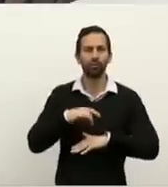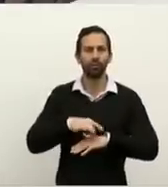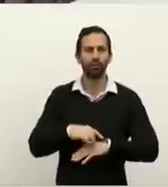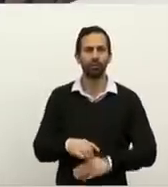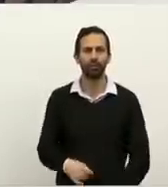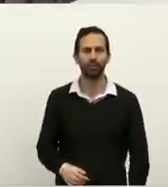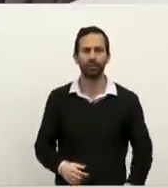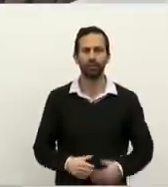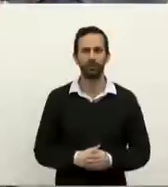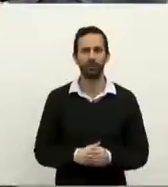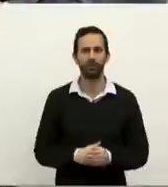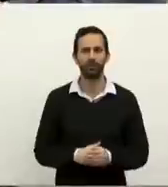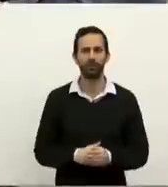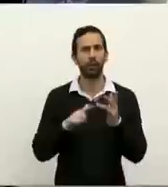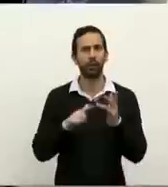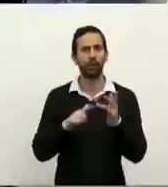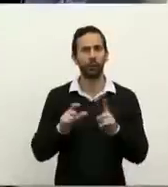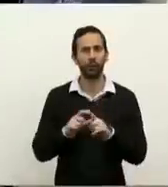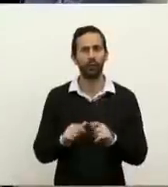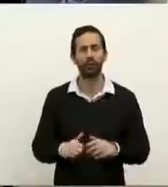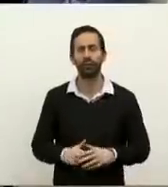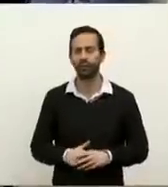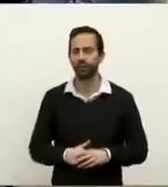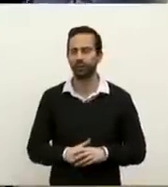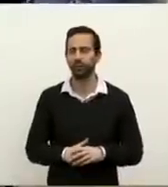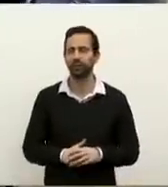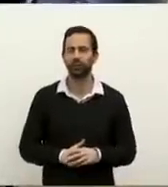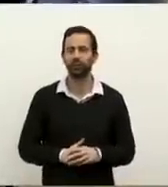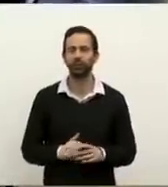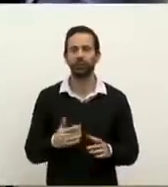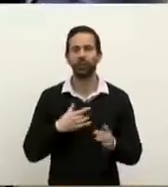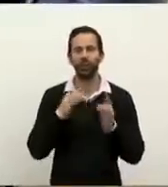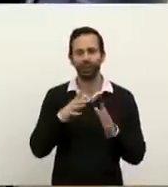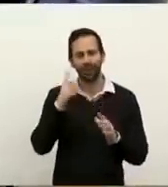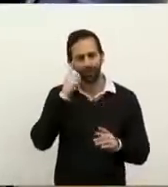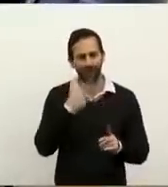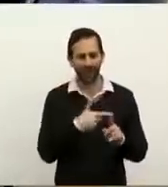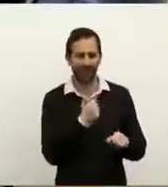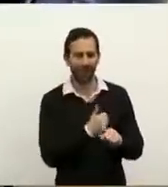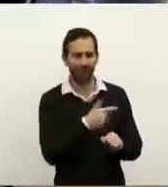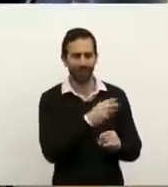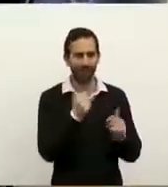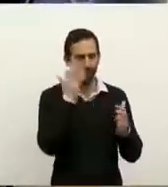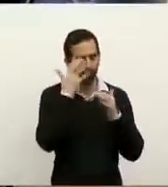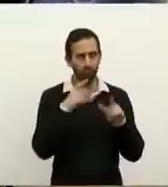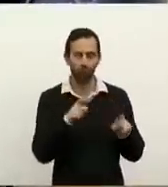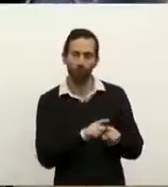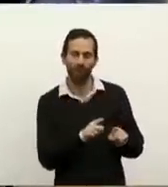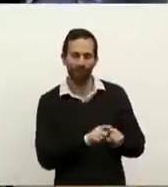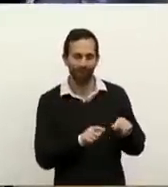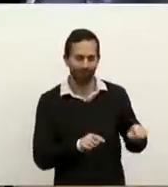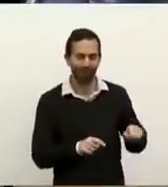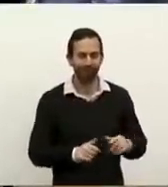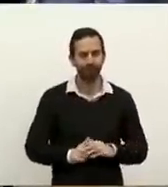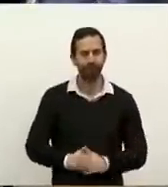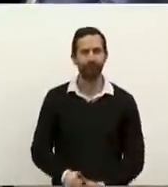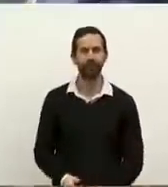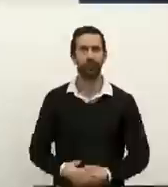Lloyd? I'll start, but I think KG's also got some thoughts into this space, as well.